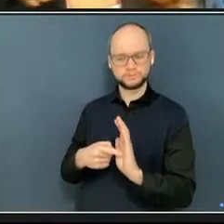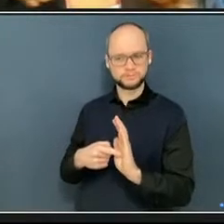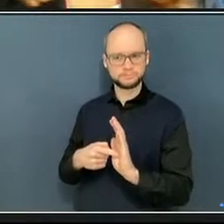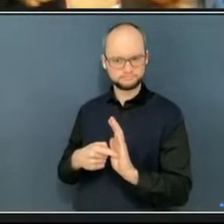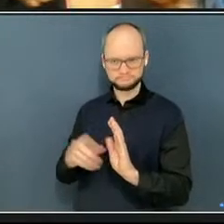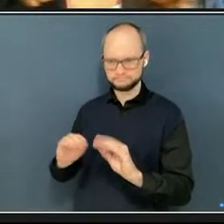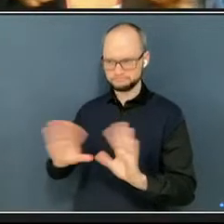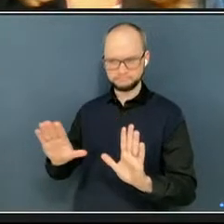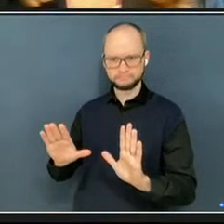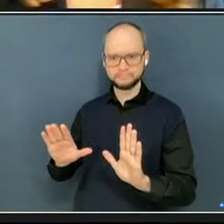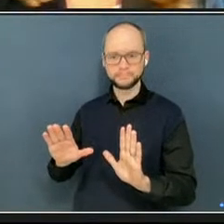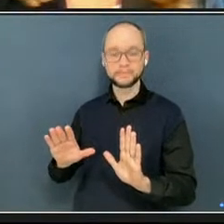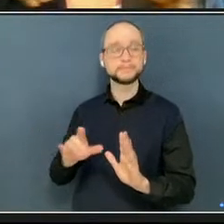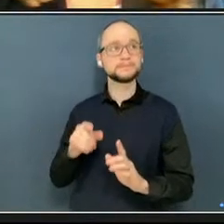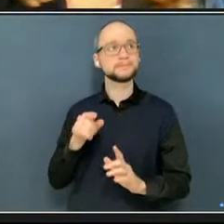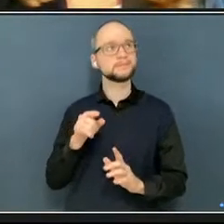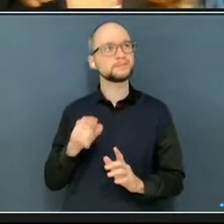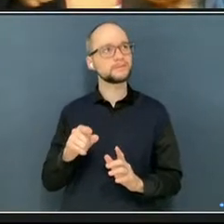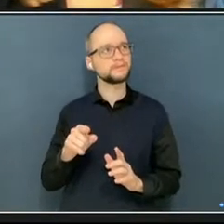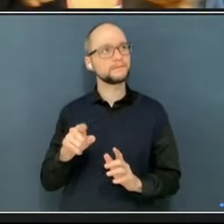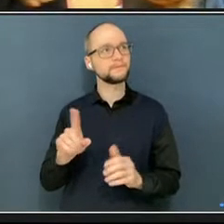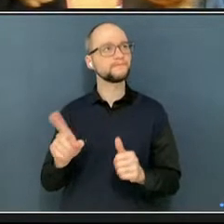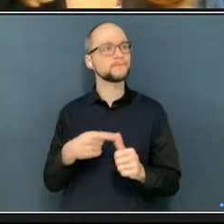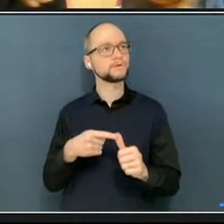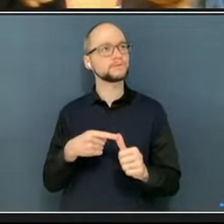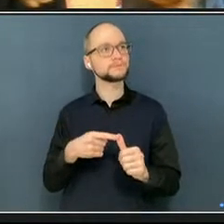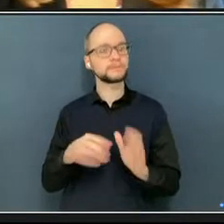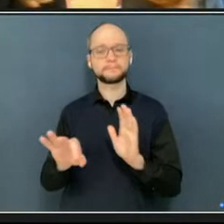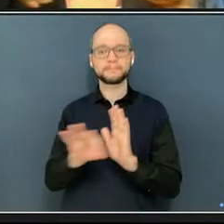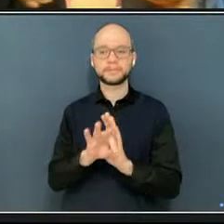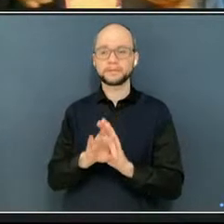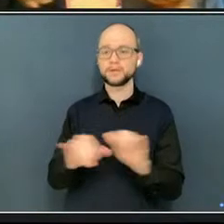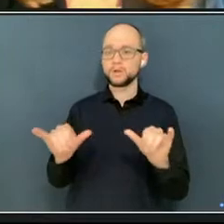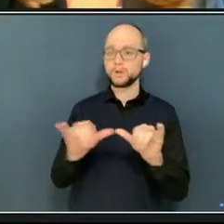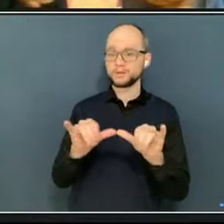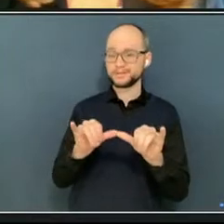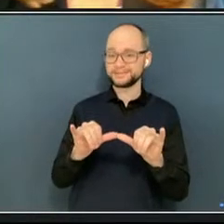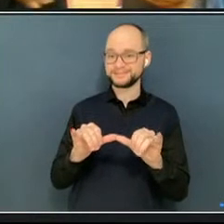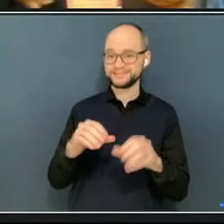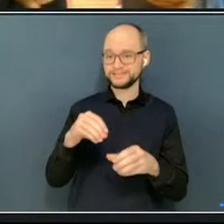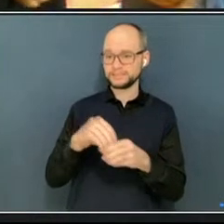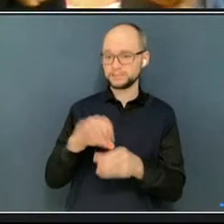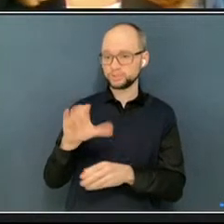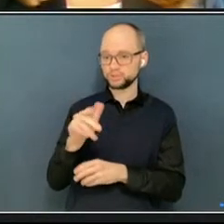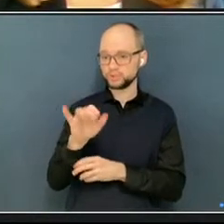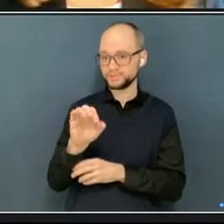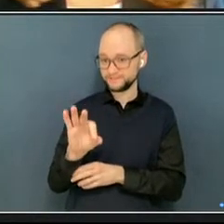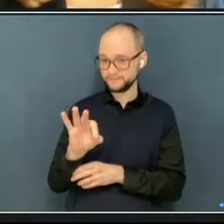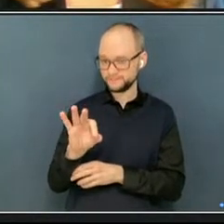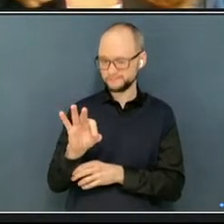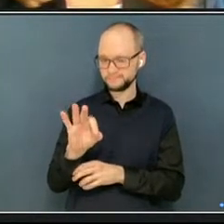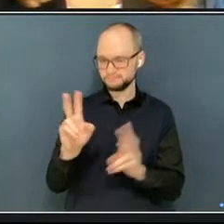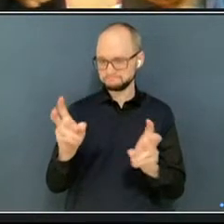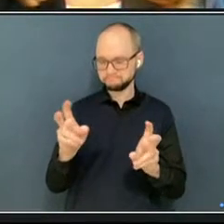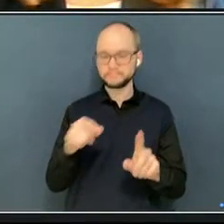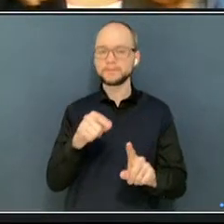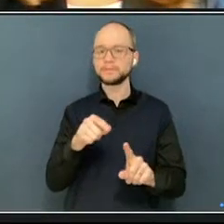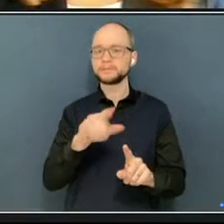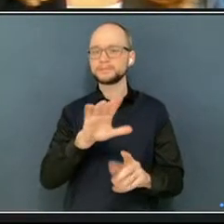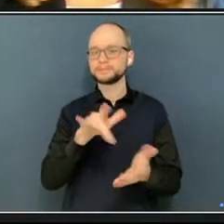when he was the architect in chief of Central Park. On the next slide we have